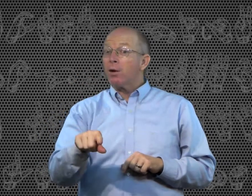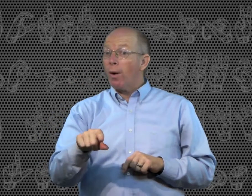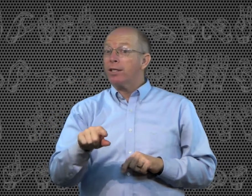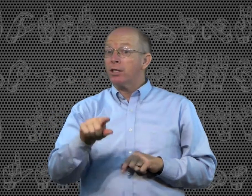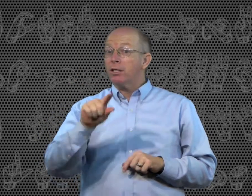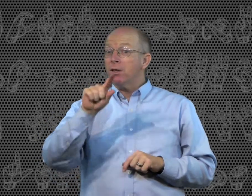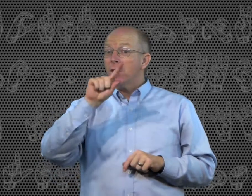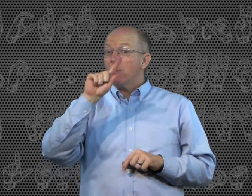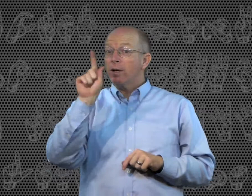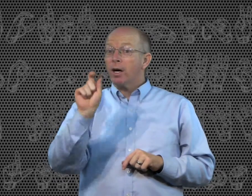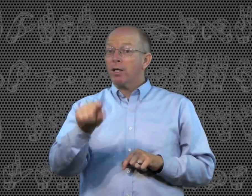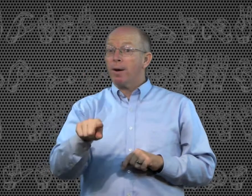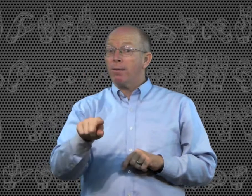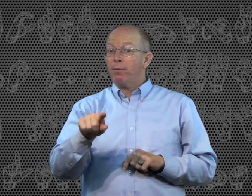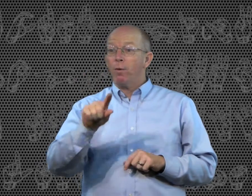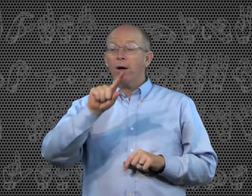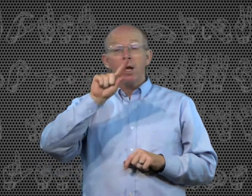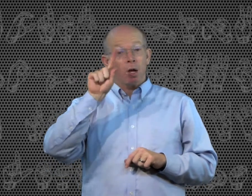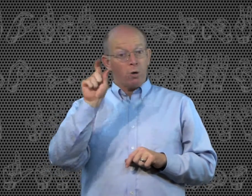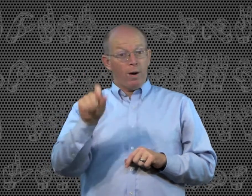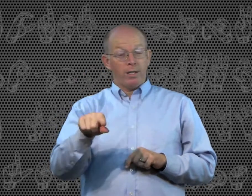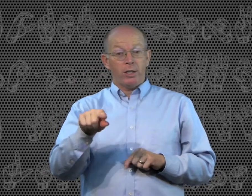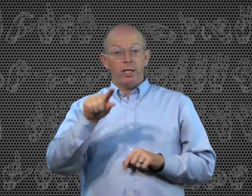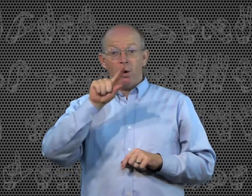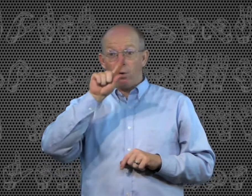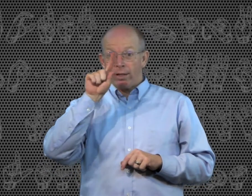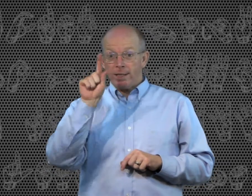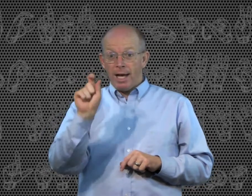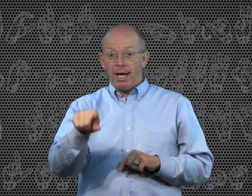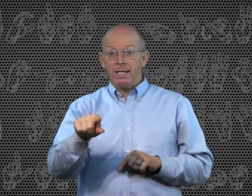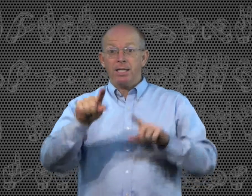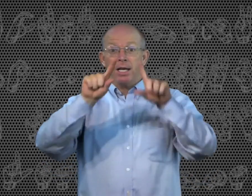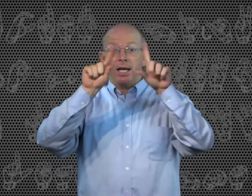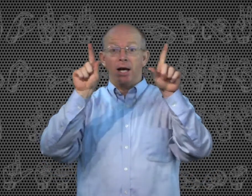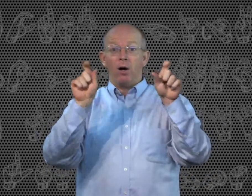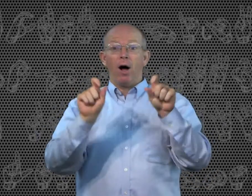Just like QUESTION, we've talked about before. QUESTION or TEST